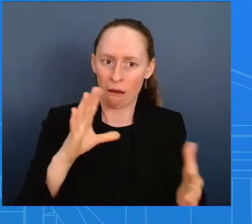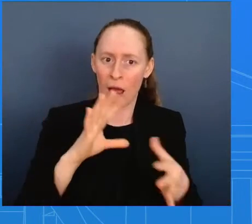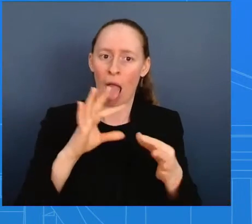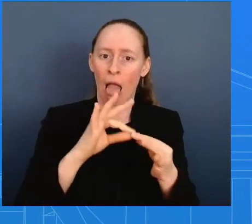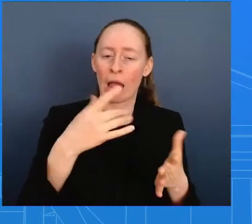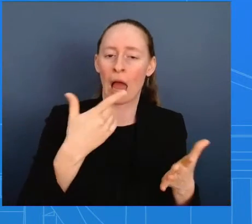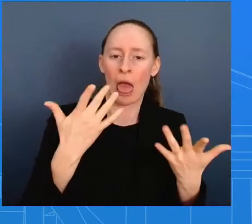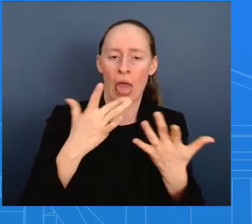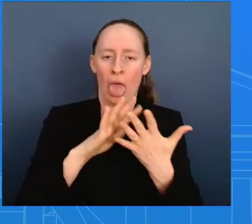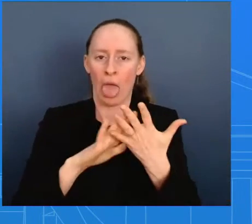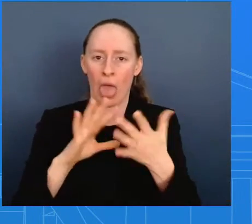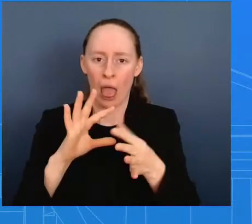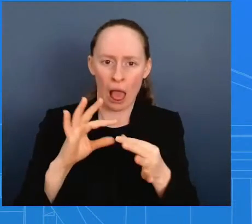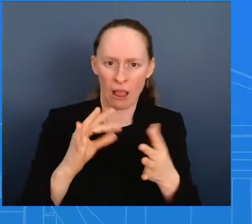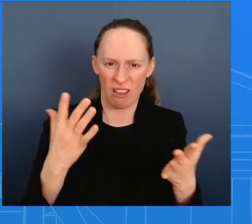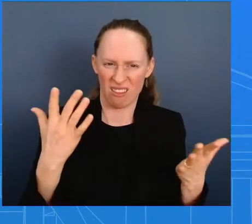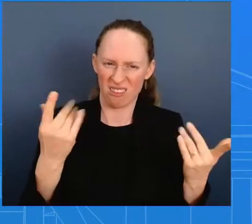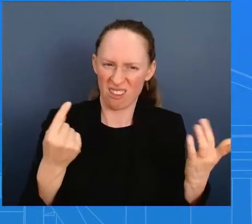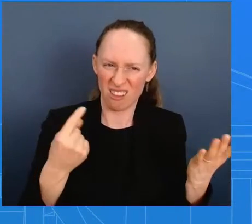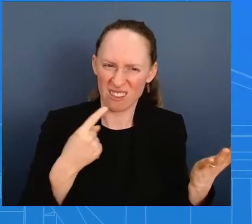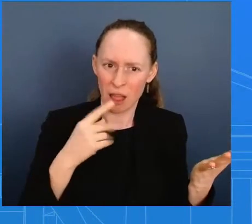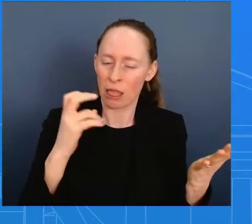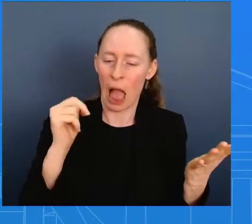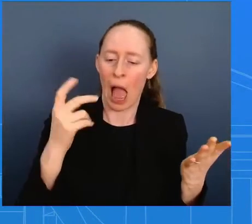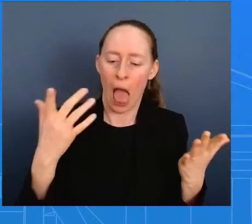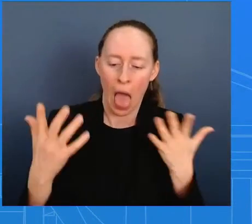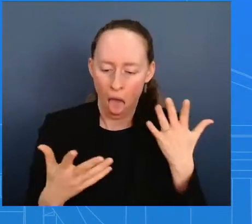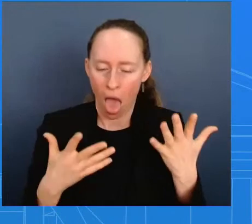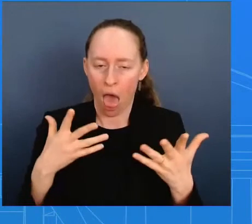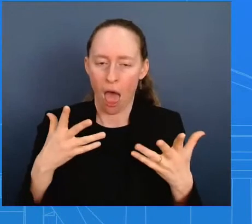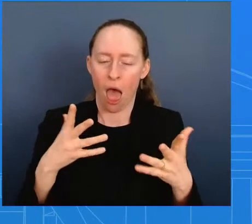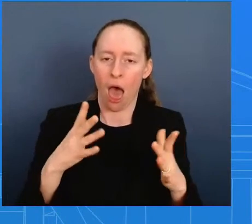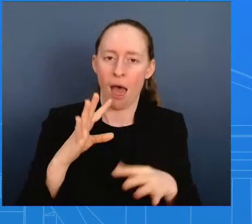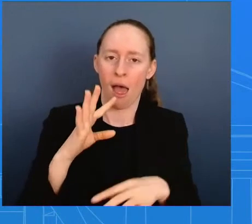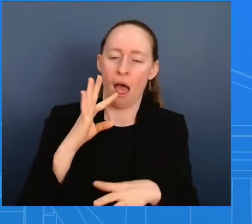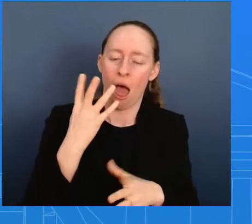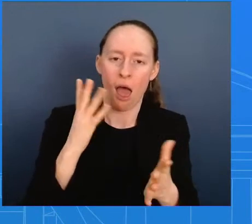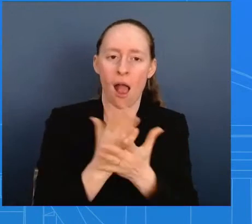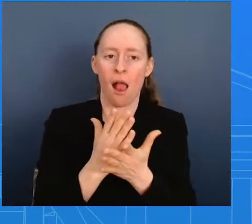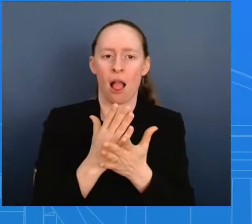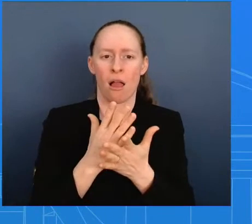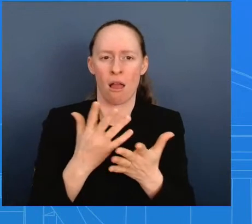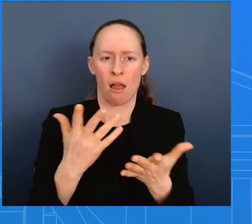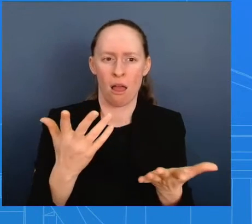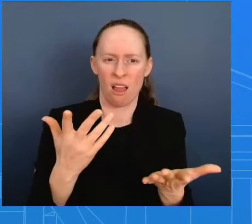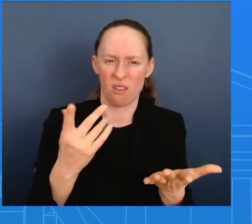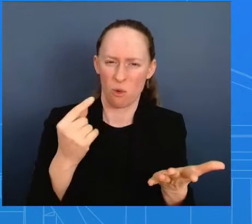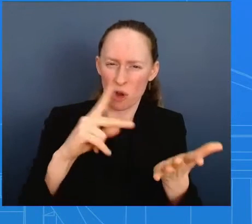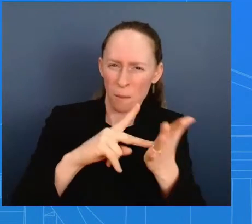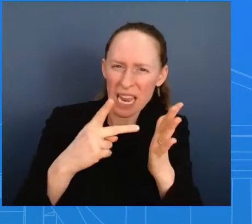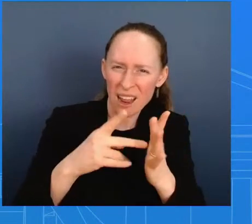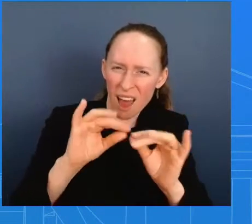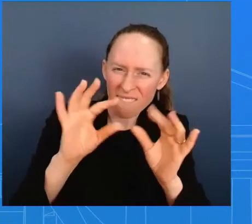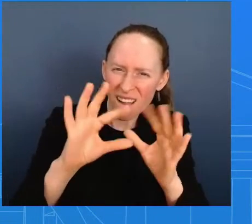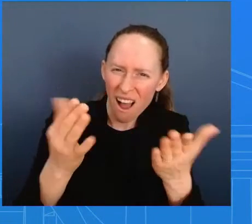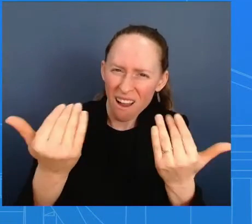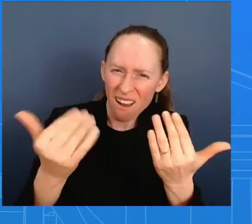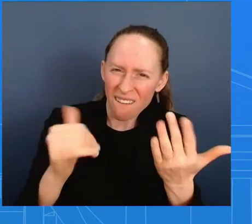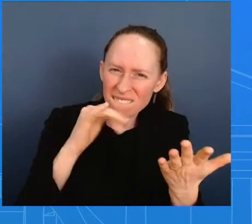And what do you -- and what he was trying to say when -- especially when he was talking about "it all has to do" with -- Ms. Jean-Pierre: Look, I -- I'm -- obviously, I --